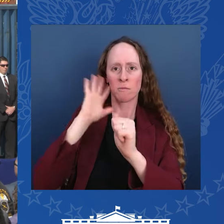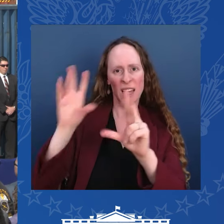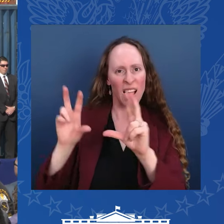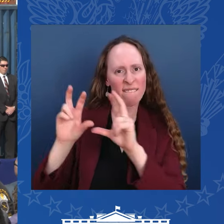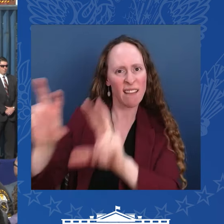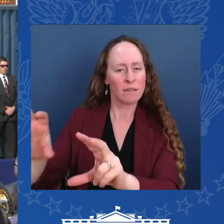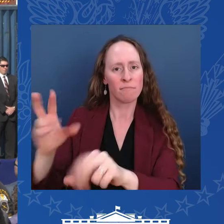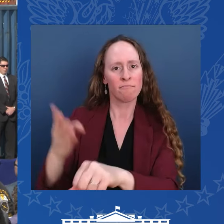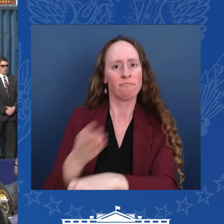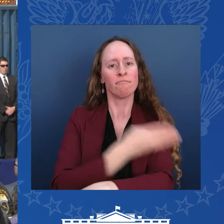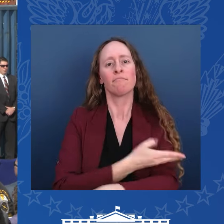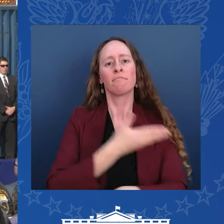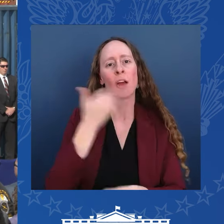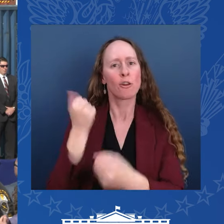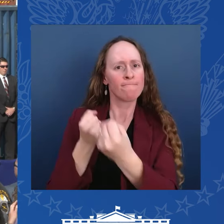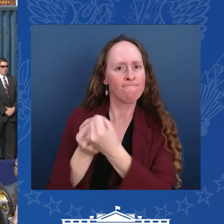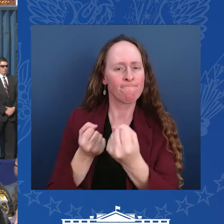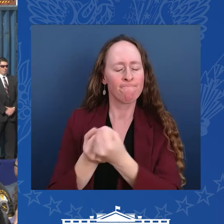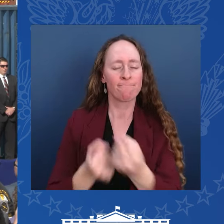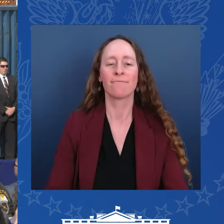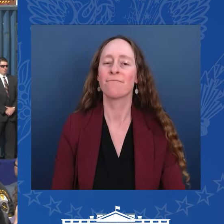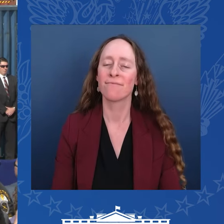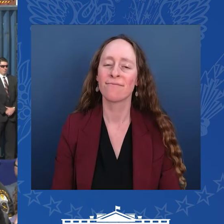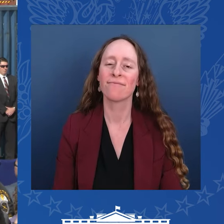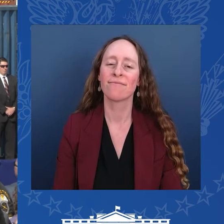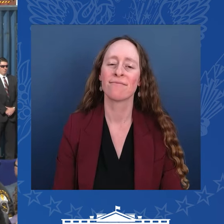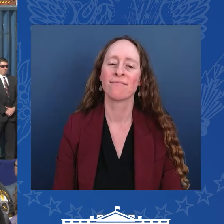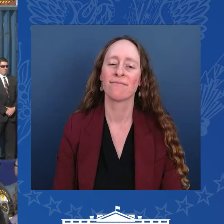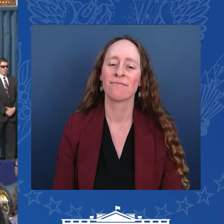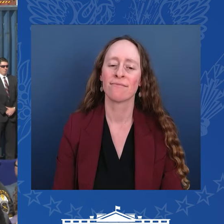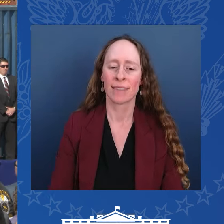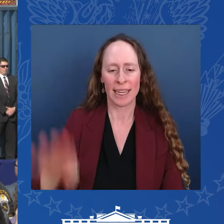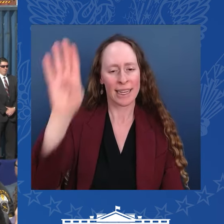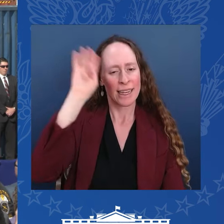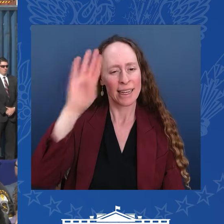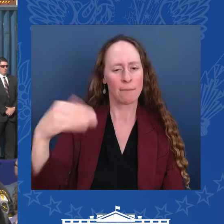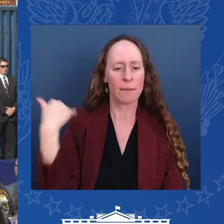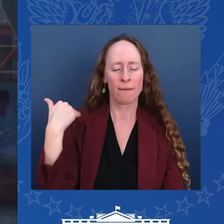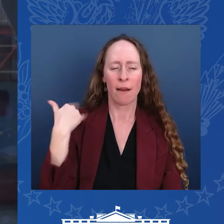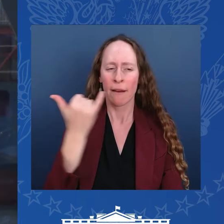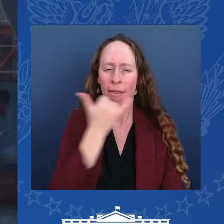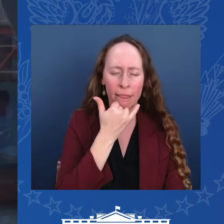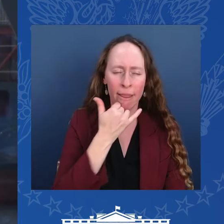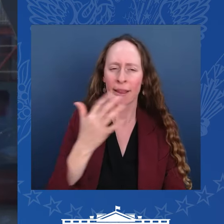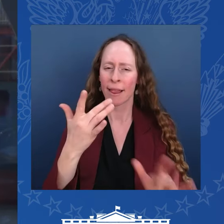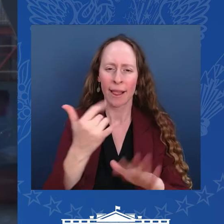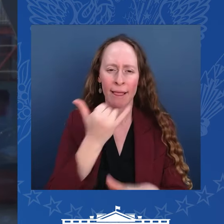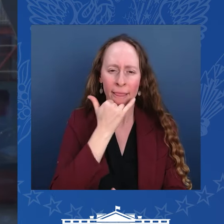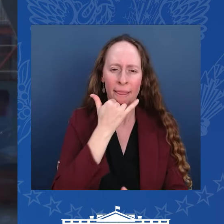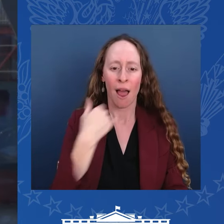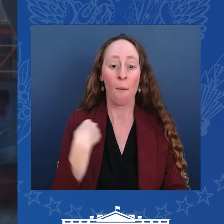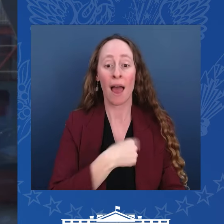We're all invested in an American agenda because of what we did, remember? We're going to go into a depression and all that stuff.